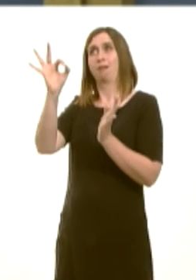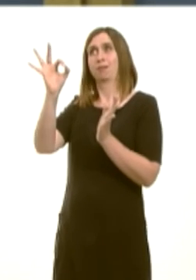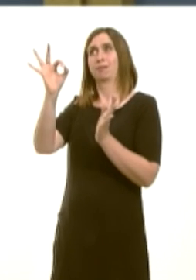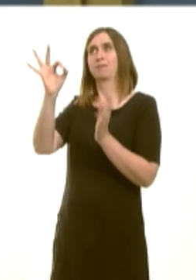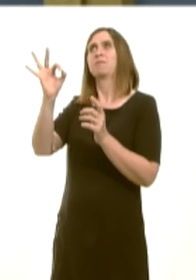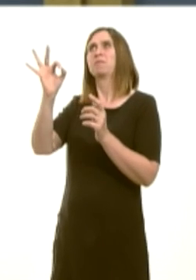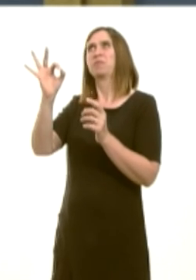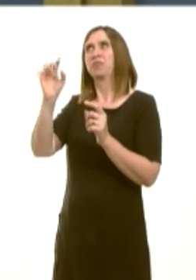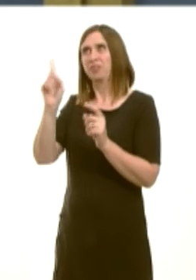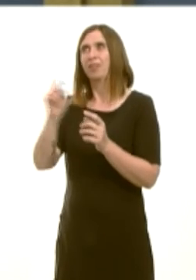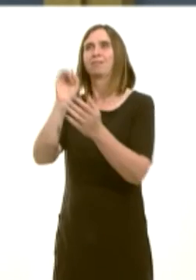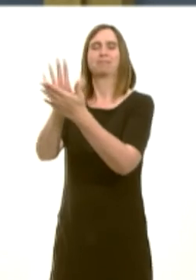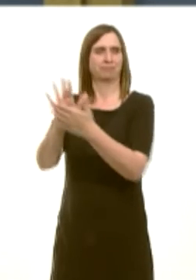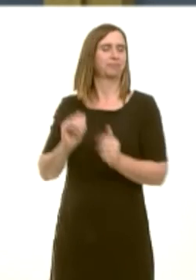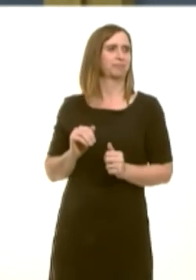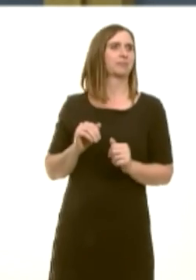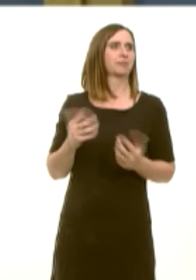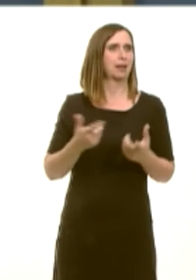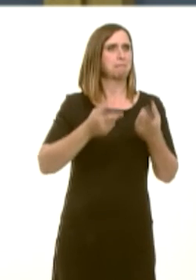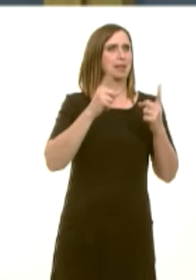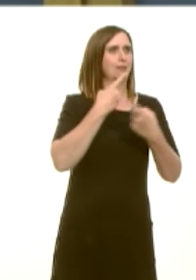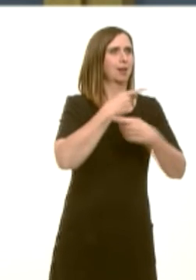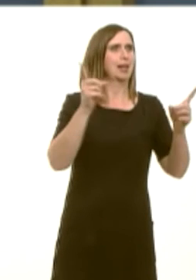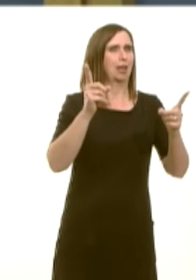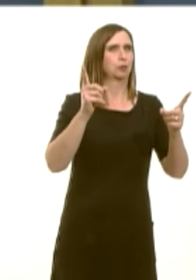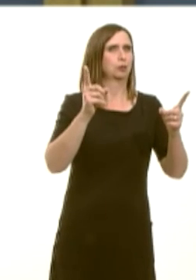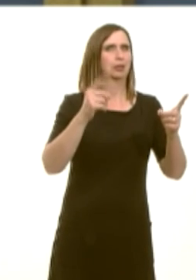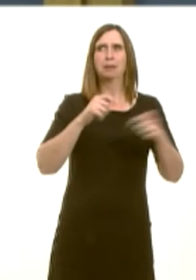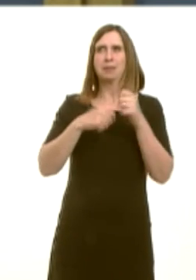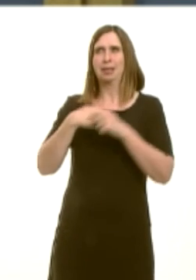later that we heard the announcement from the Minister, and I would like to pass on